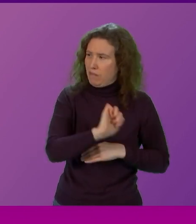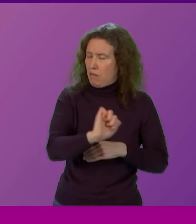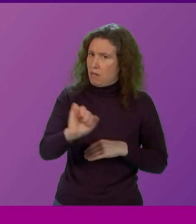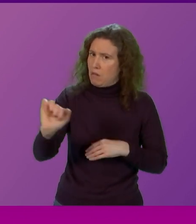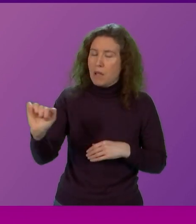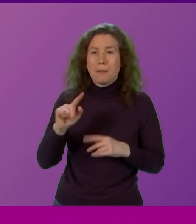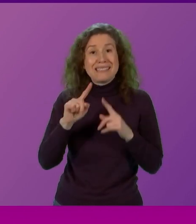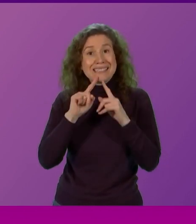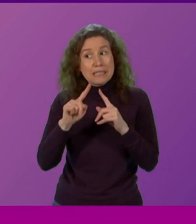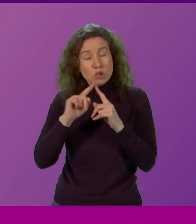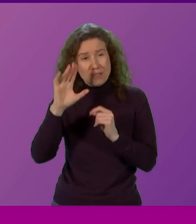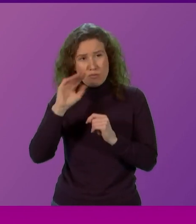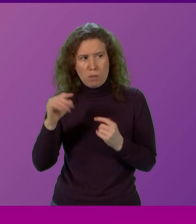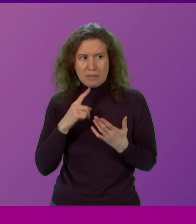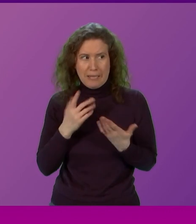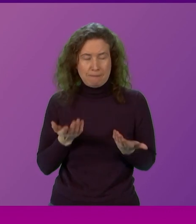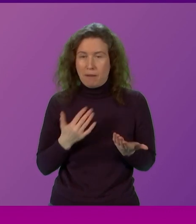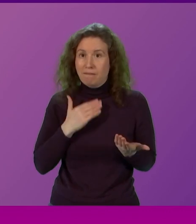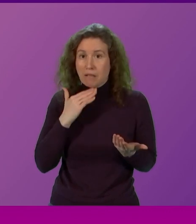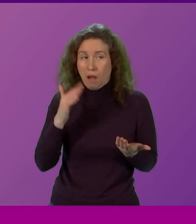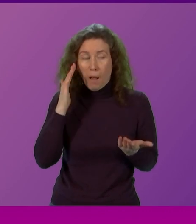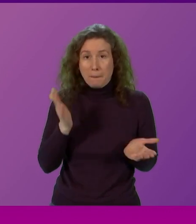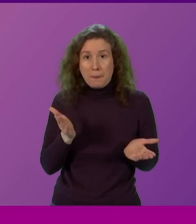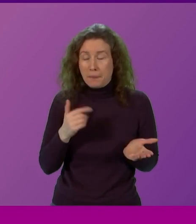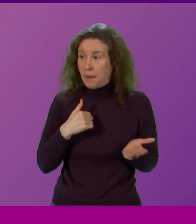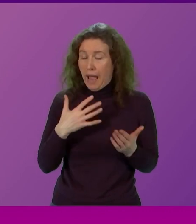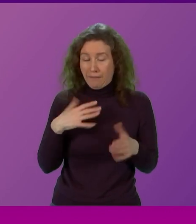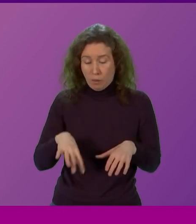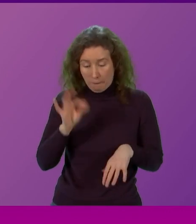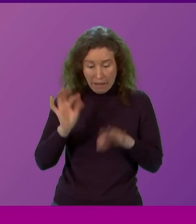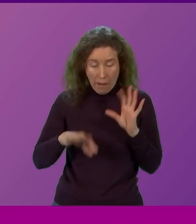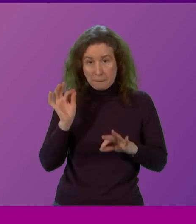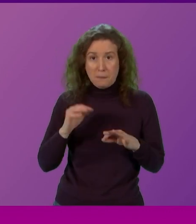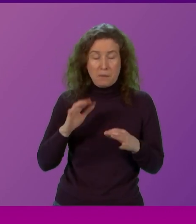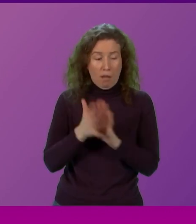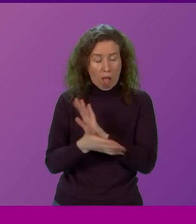However, teachers report that they are sick and fed up with having to pick up the pieces of that.